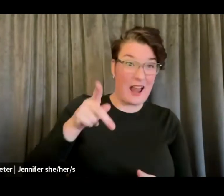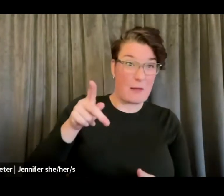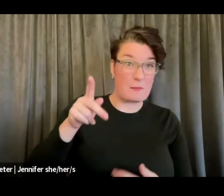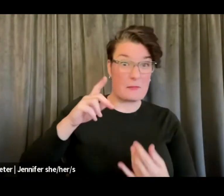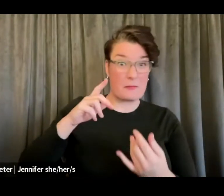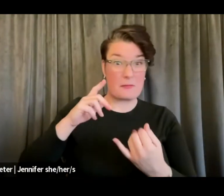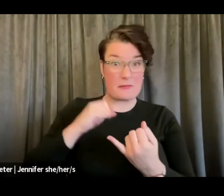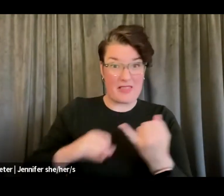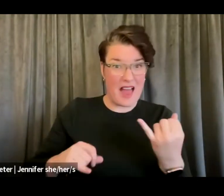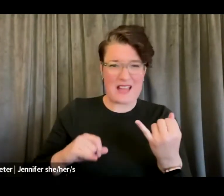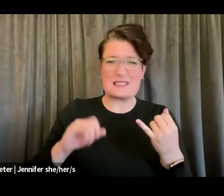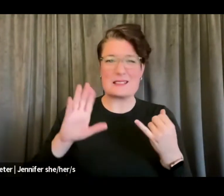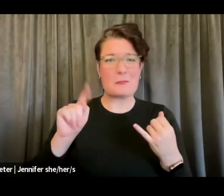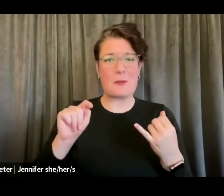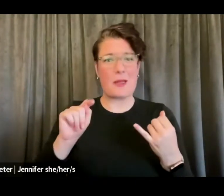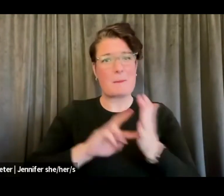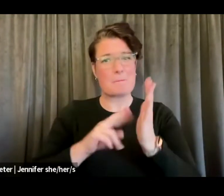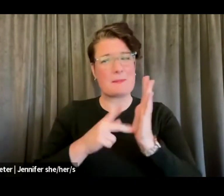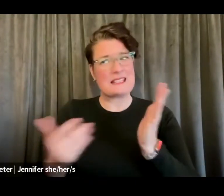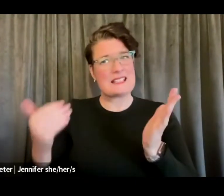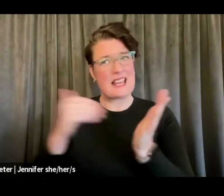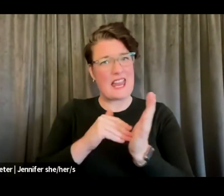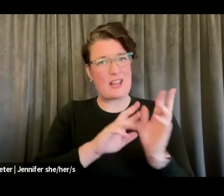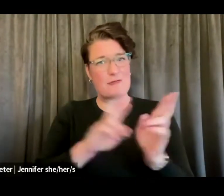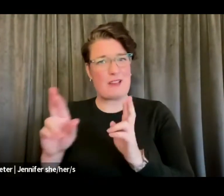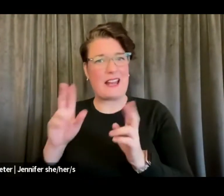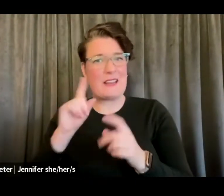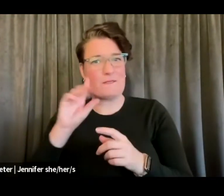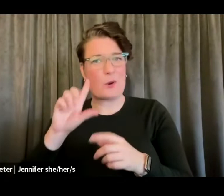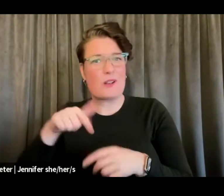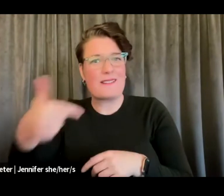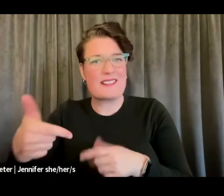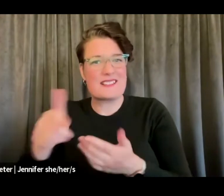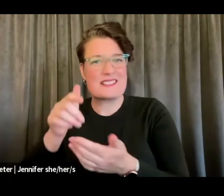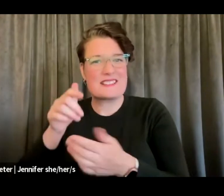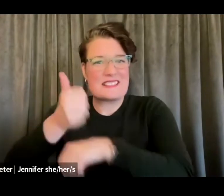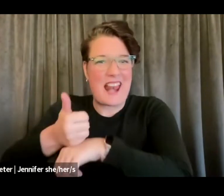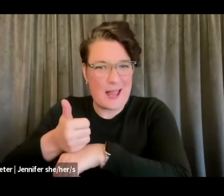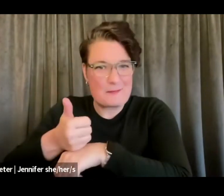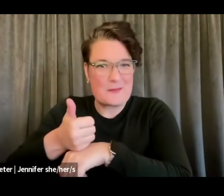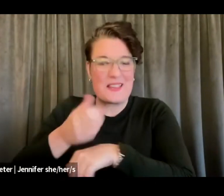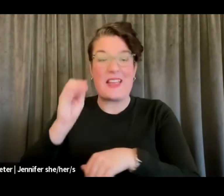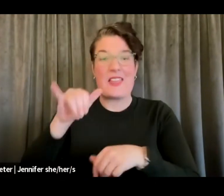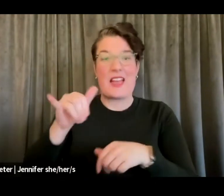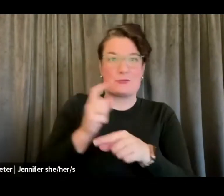is last, but it just means that it's right next to setting up mm-hmm and it's right after nourished by.